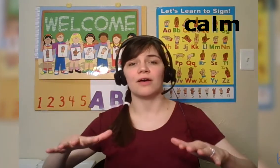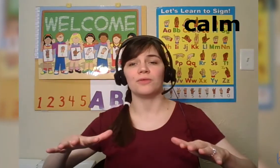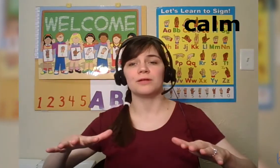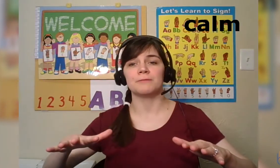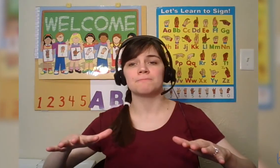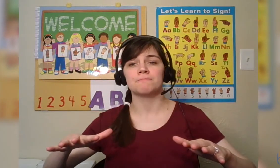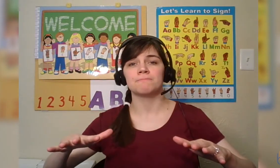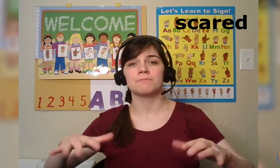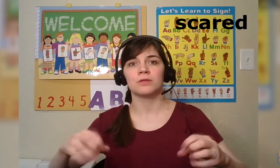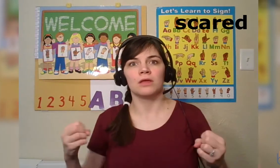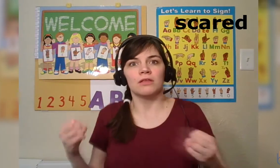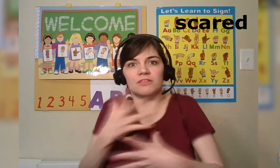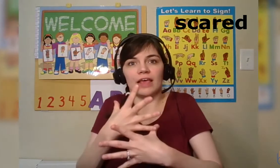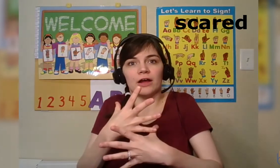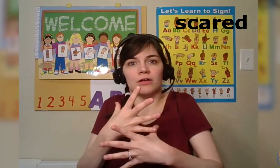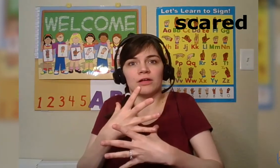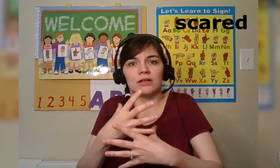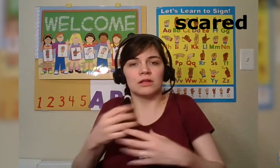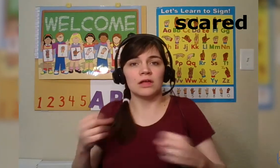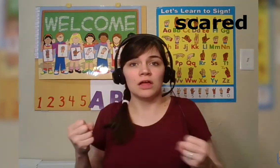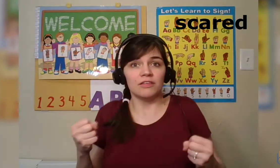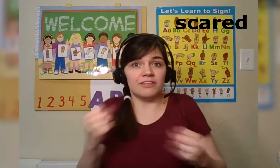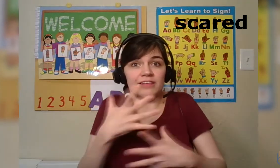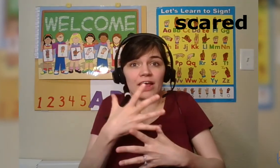Scared. Scared.